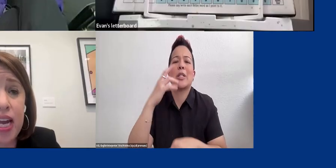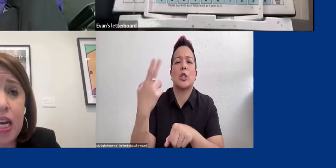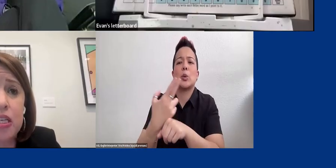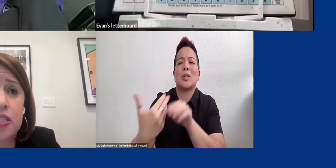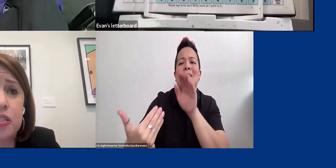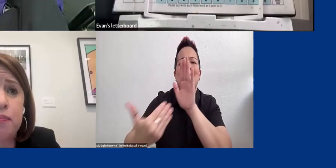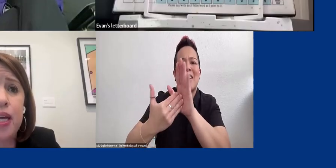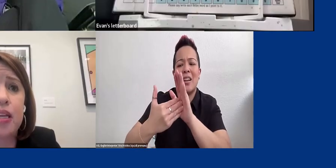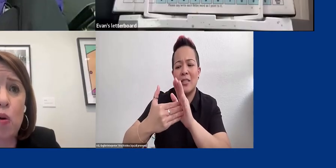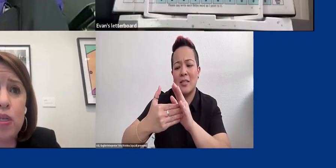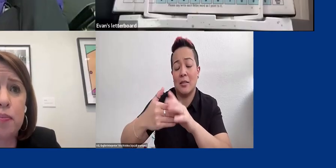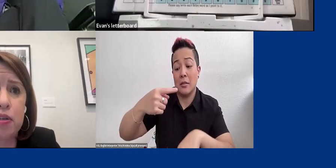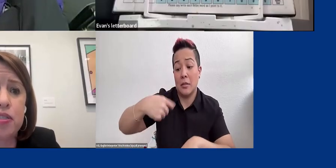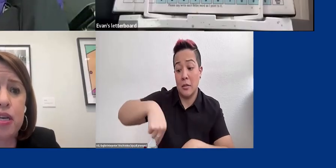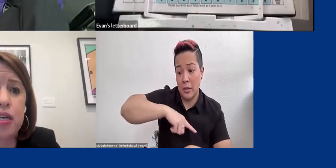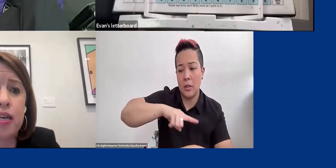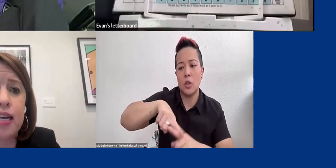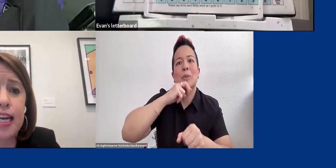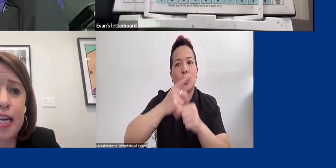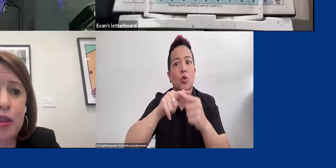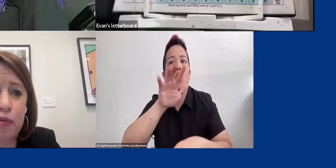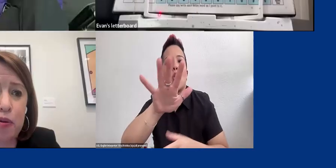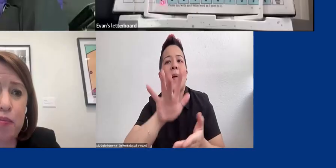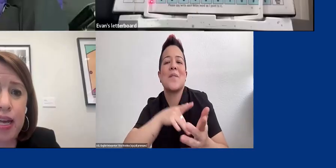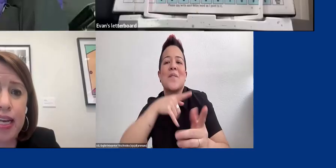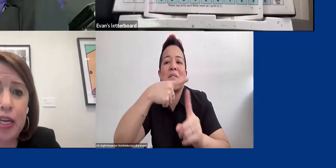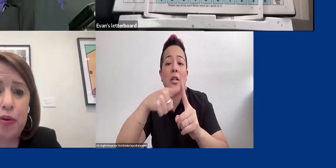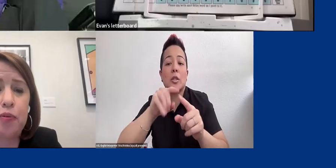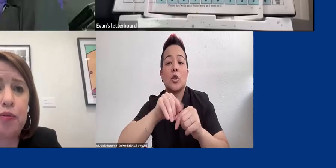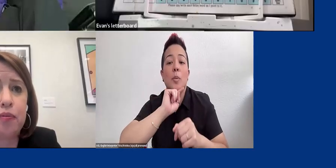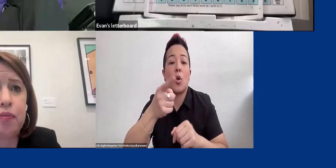advantage being the only person in the room like you